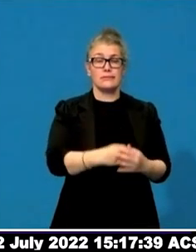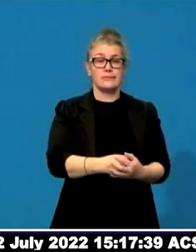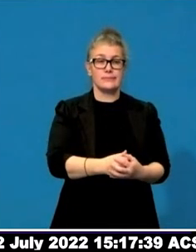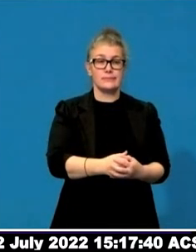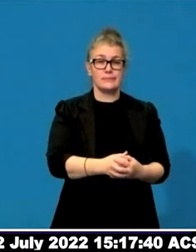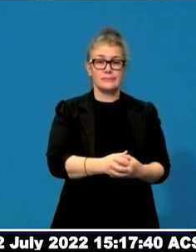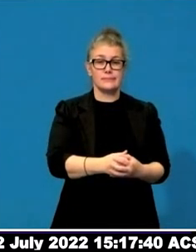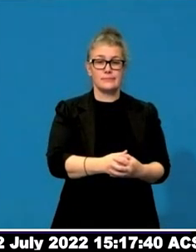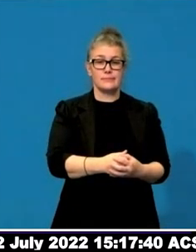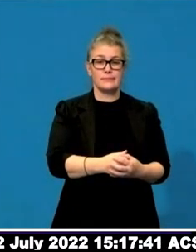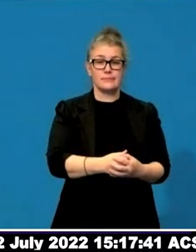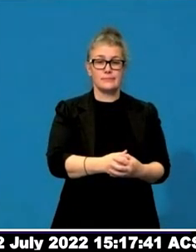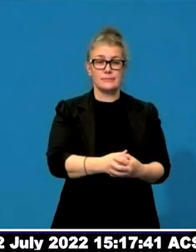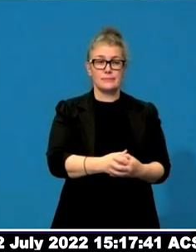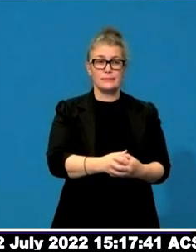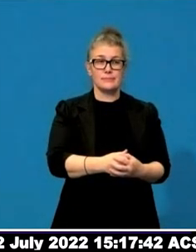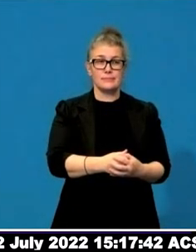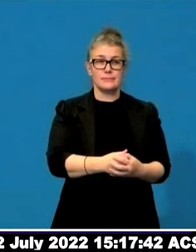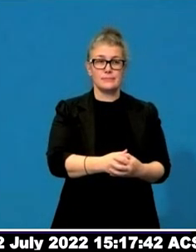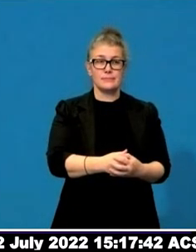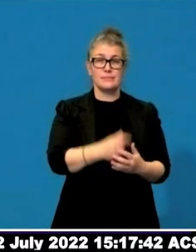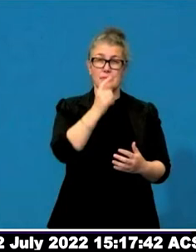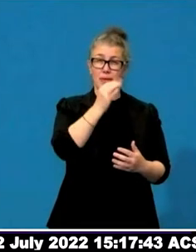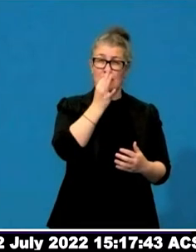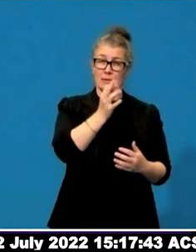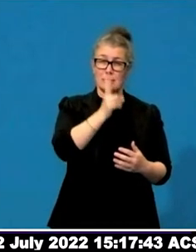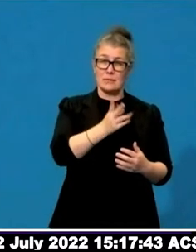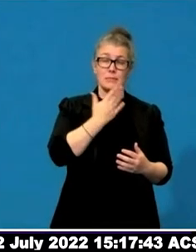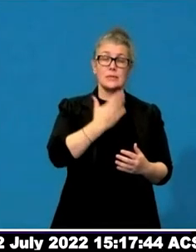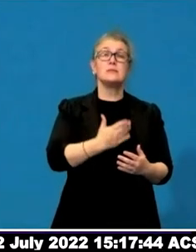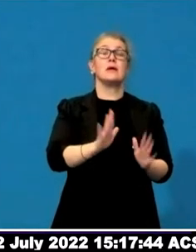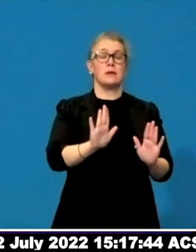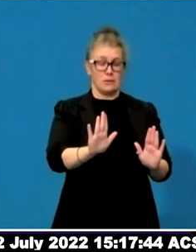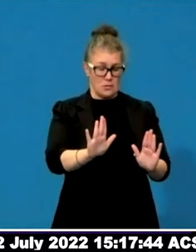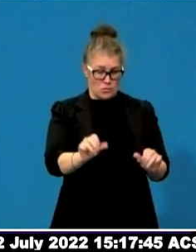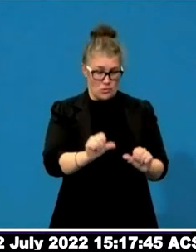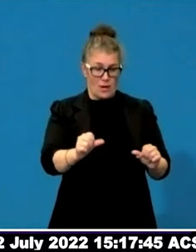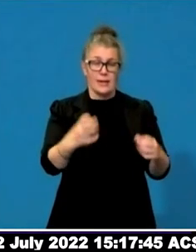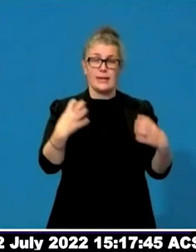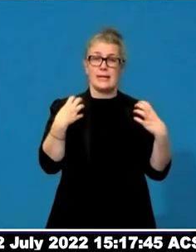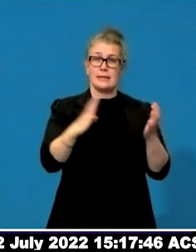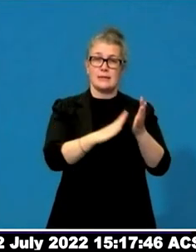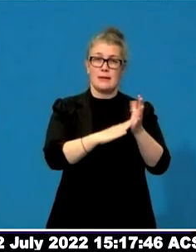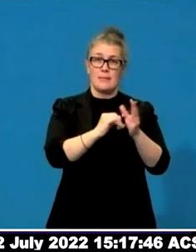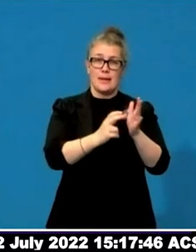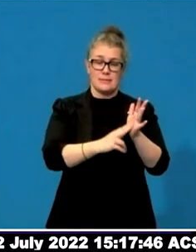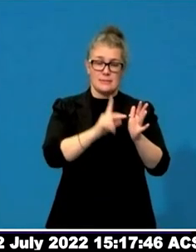Can you please - That's okay. So what I understand is, any way of having a community of practice,